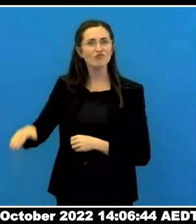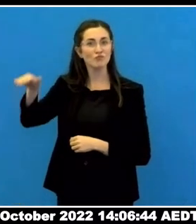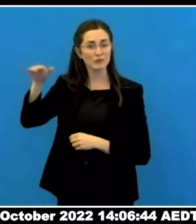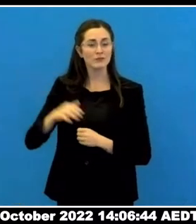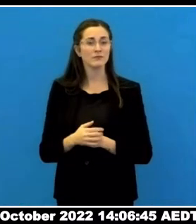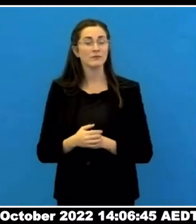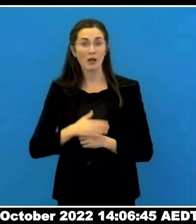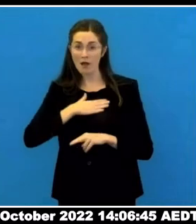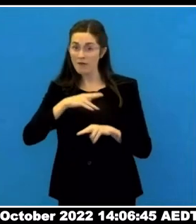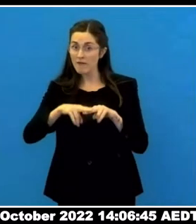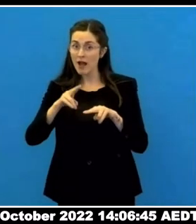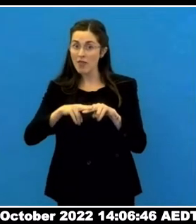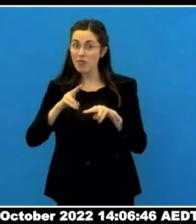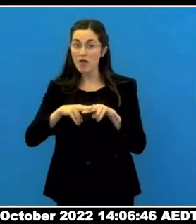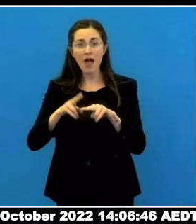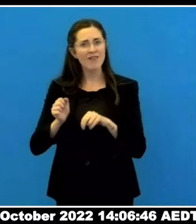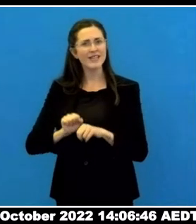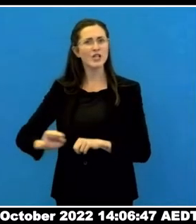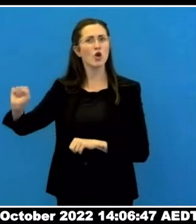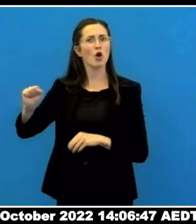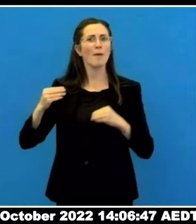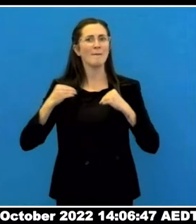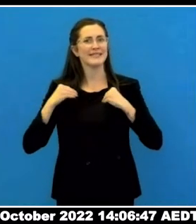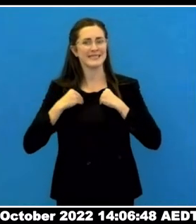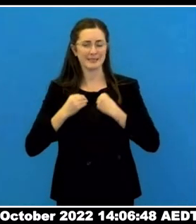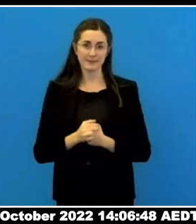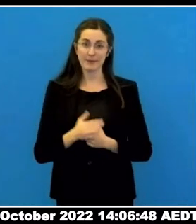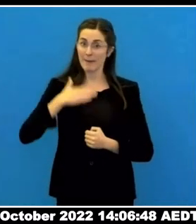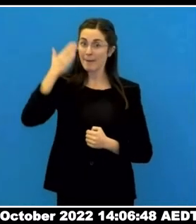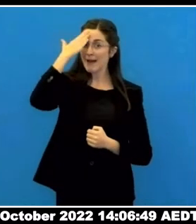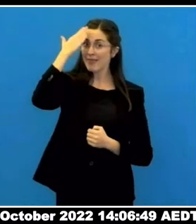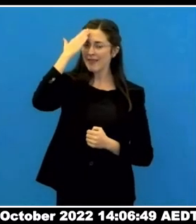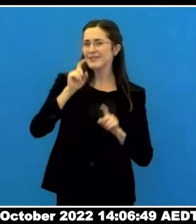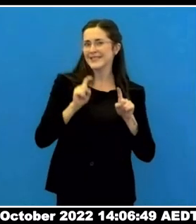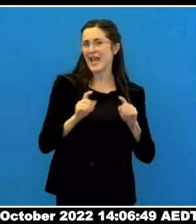My dad ran a small business and my mum was a housewife.